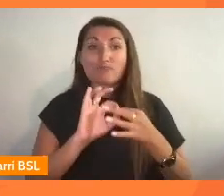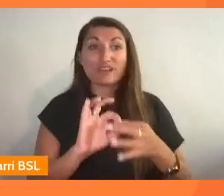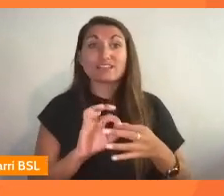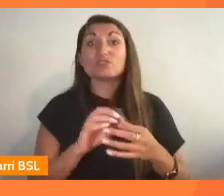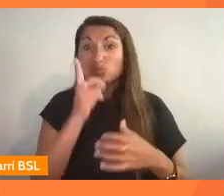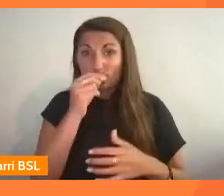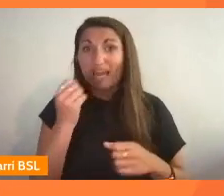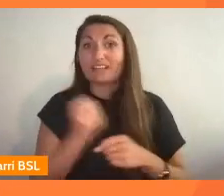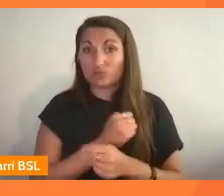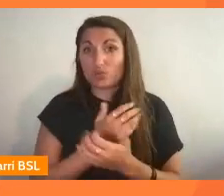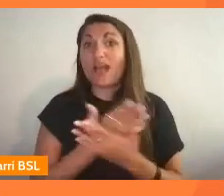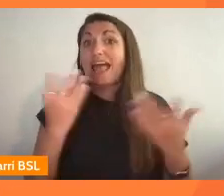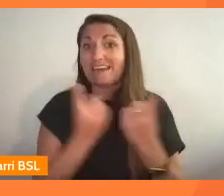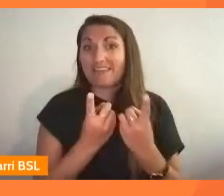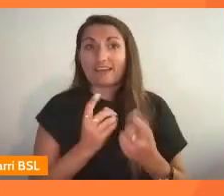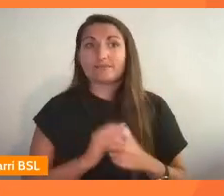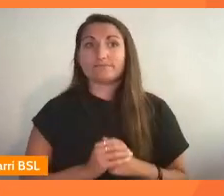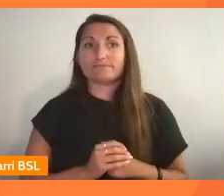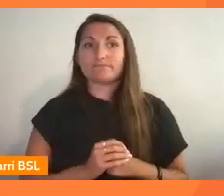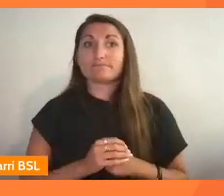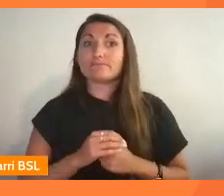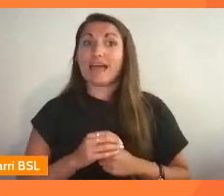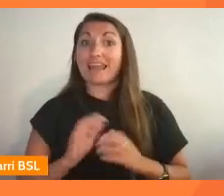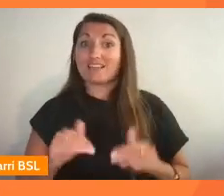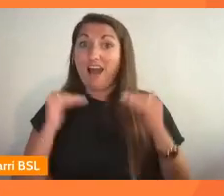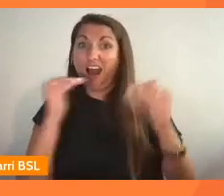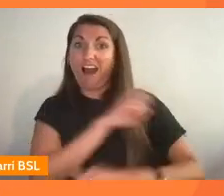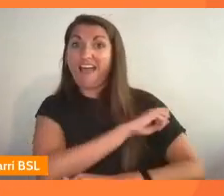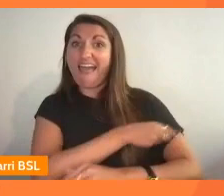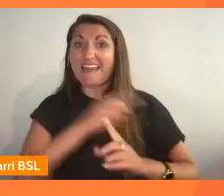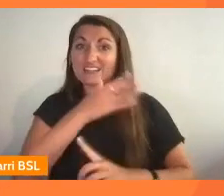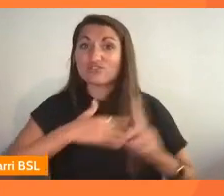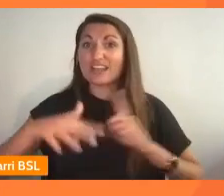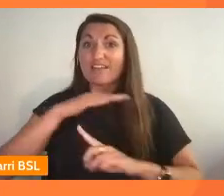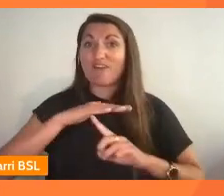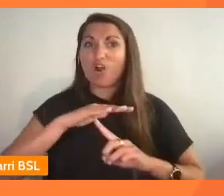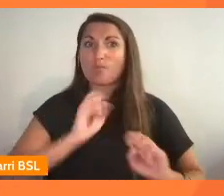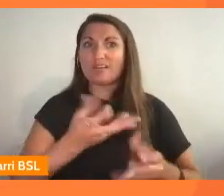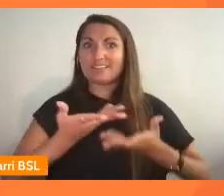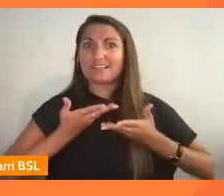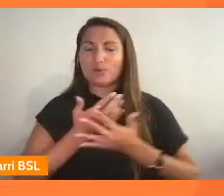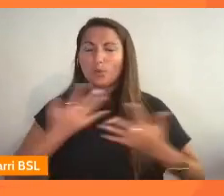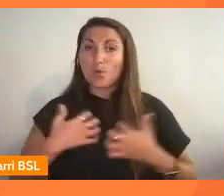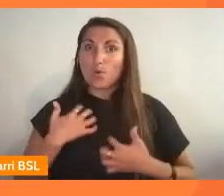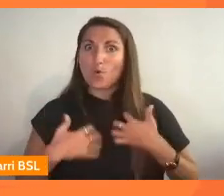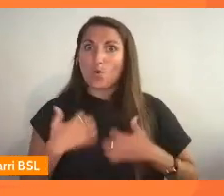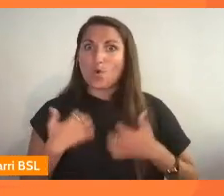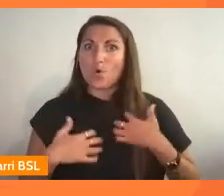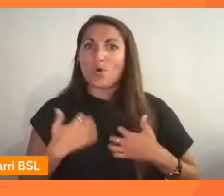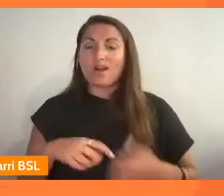It's a really high energy environment that fills you with a huge amount of excitement, because actually you can say it can't be done.